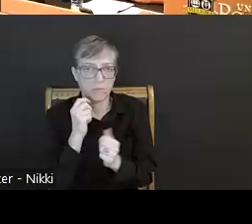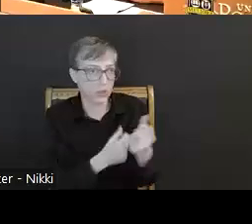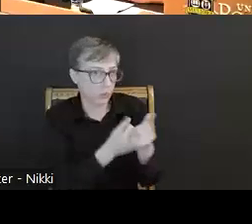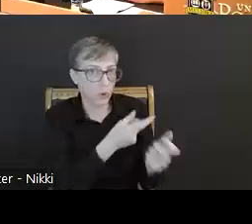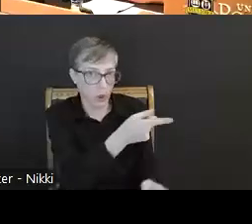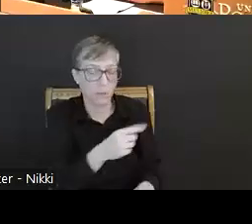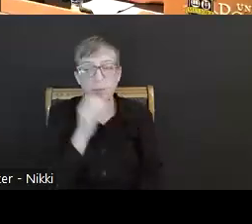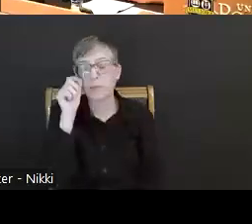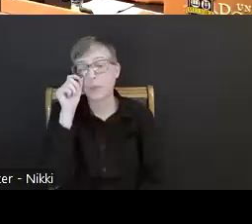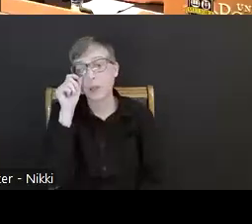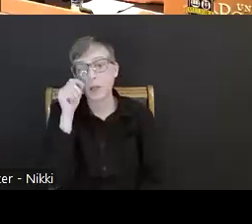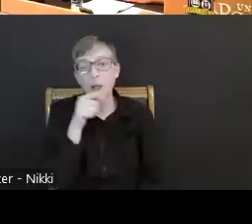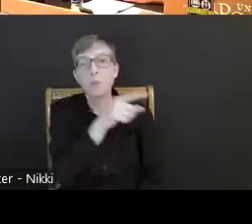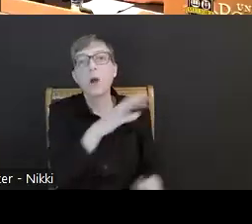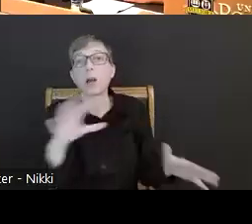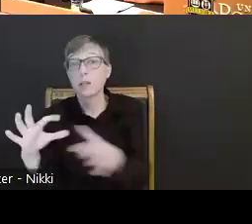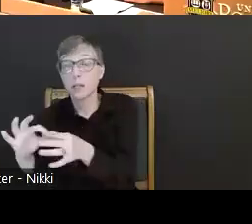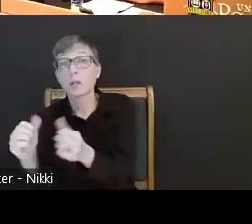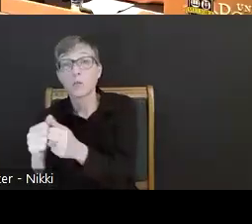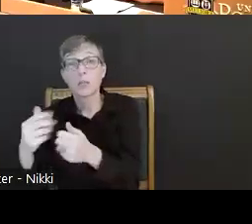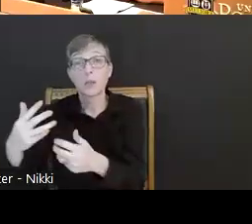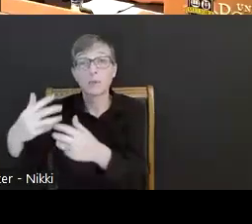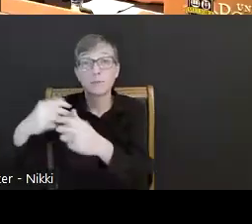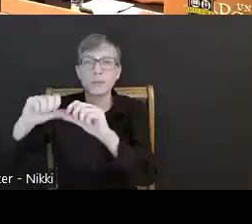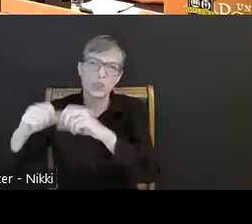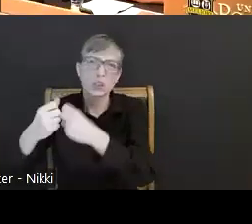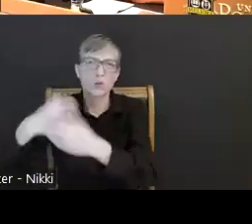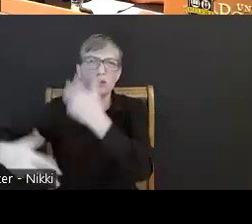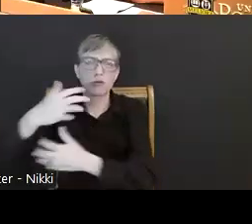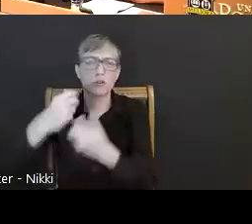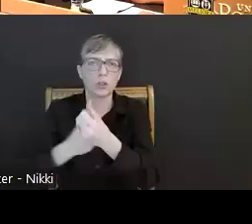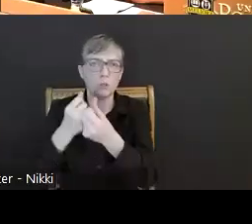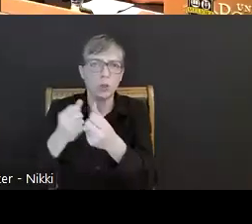was able to connect with some social supports who kind of came together and I think they planned a